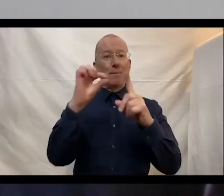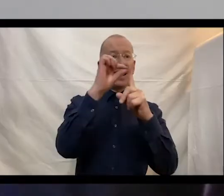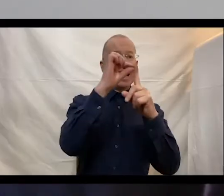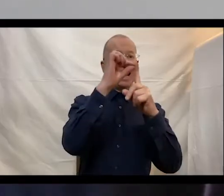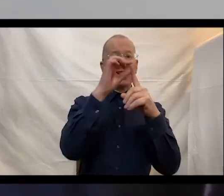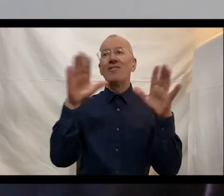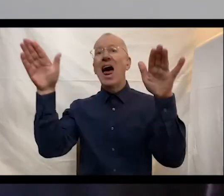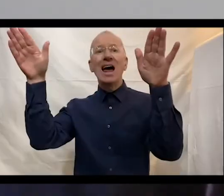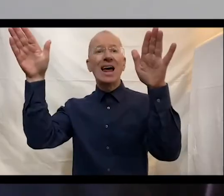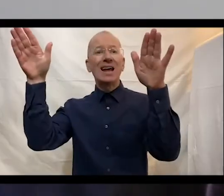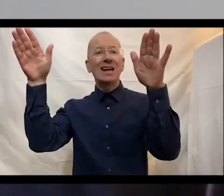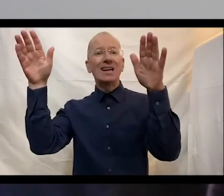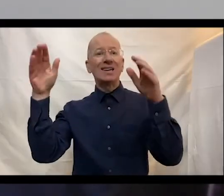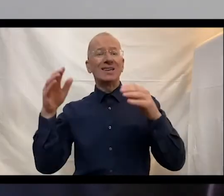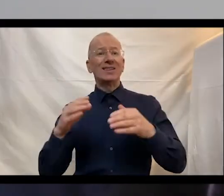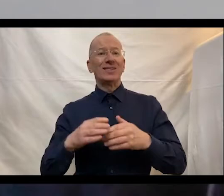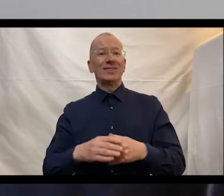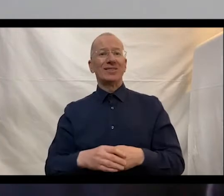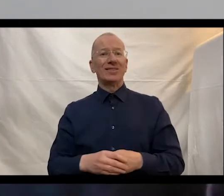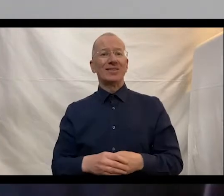‘'P…Flying’.